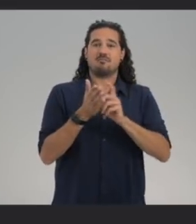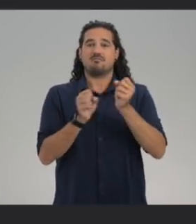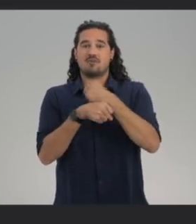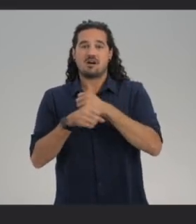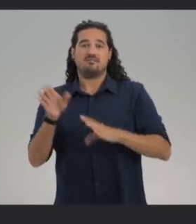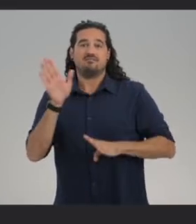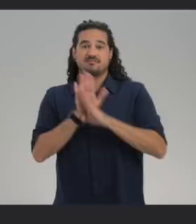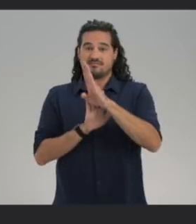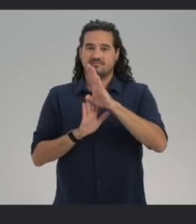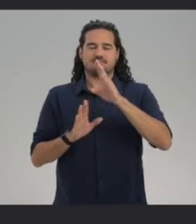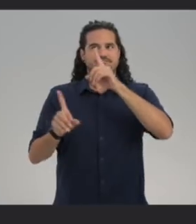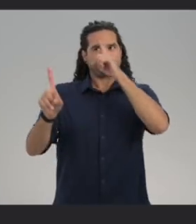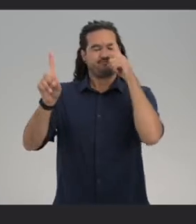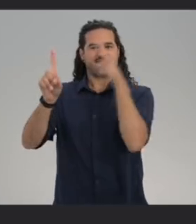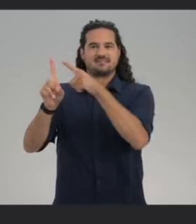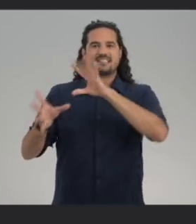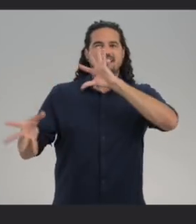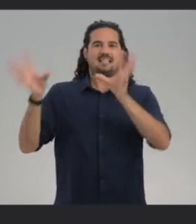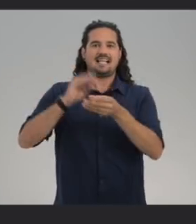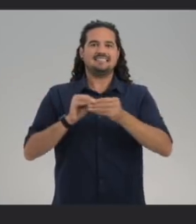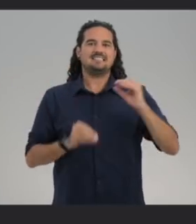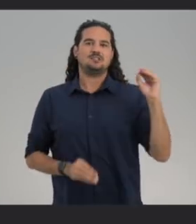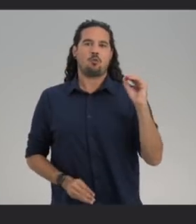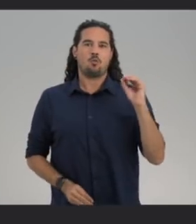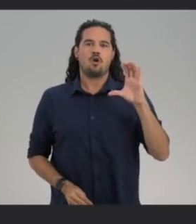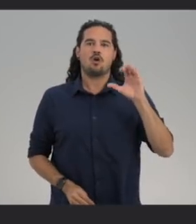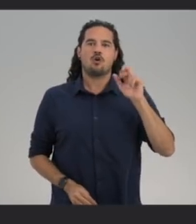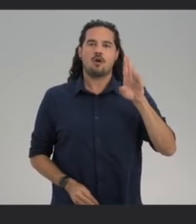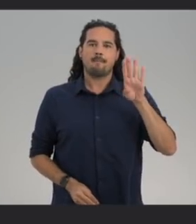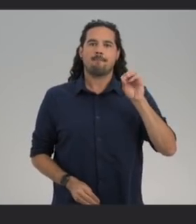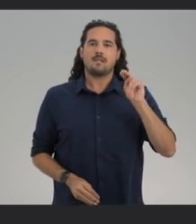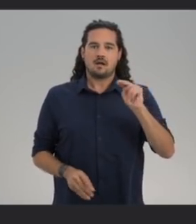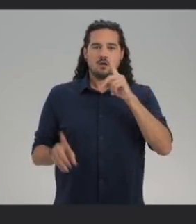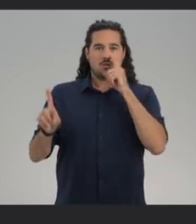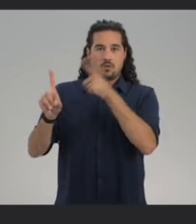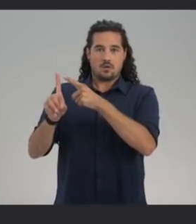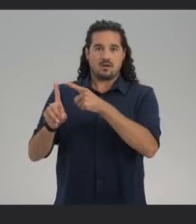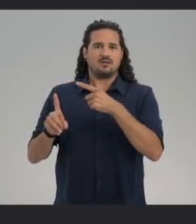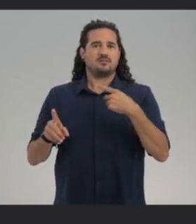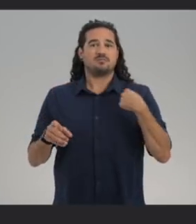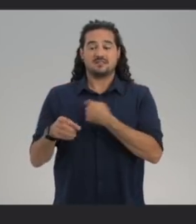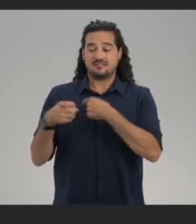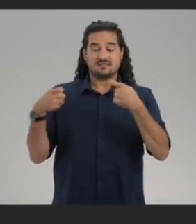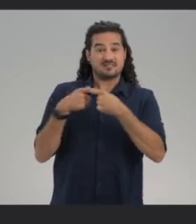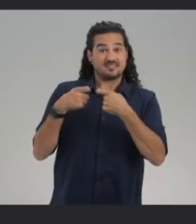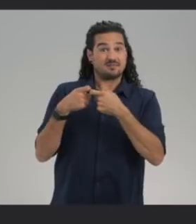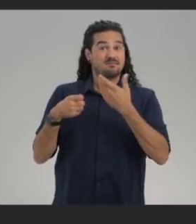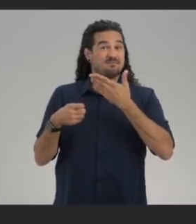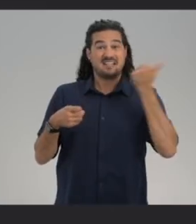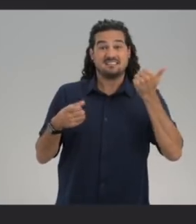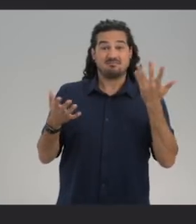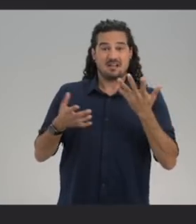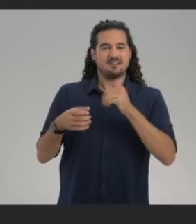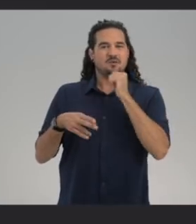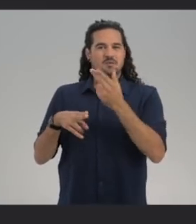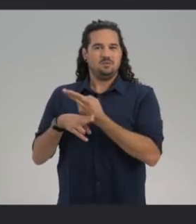The cleanest energy is the energy you never use. And thanks to the efficiency of M1, energy consumption is reduced by up to 60%